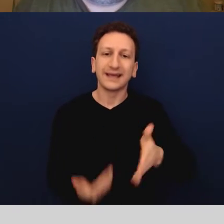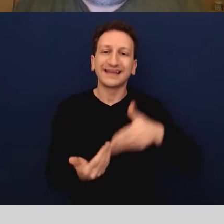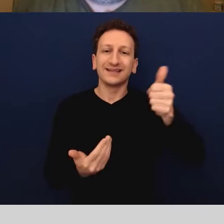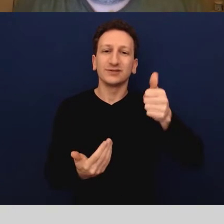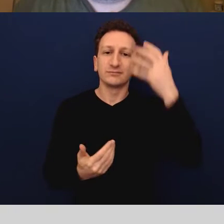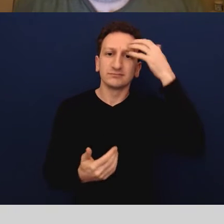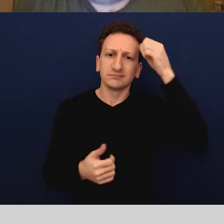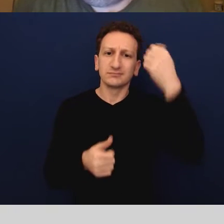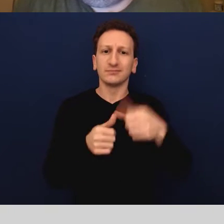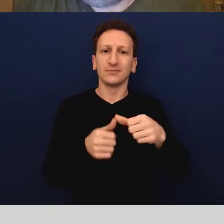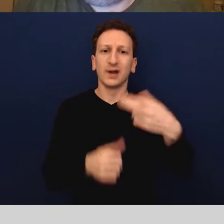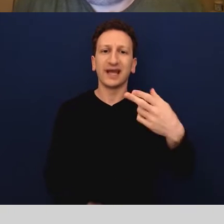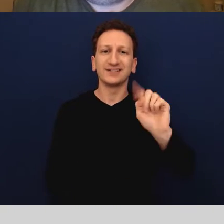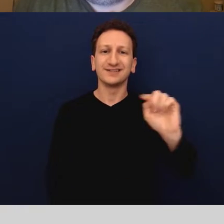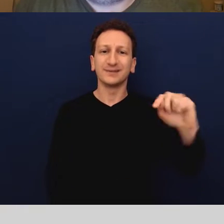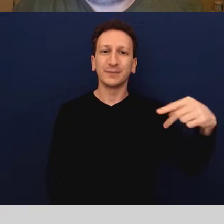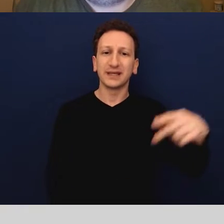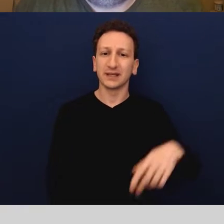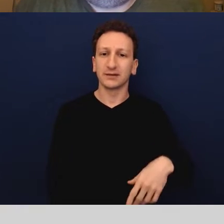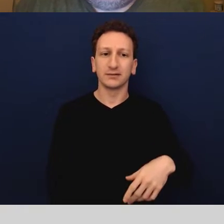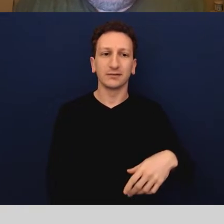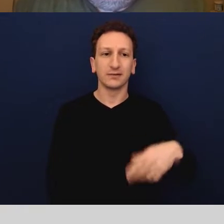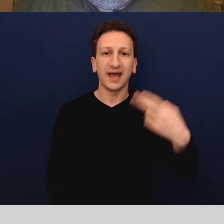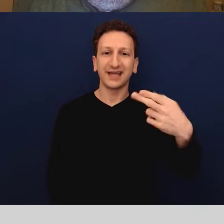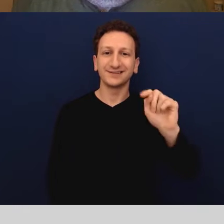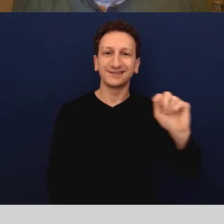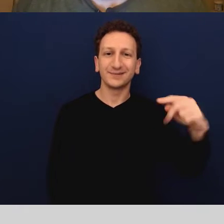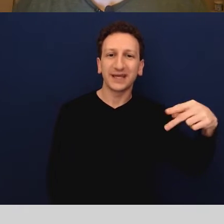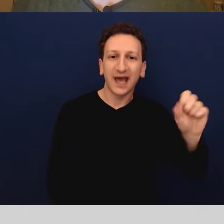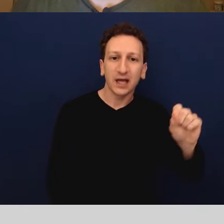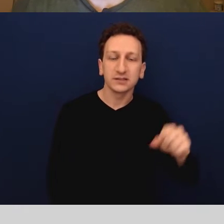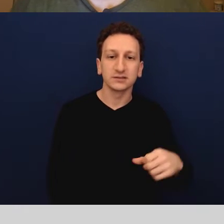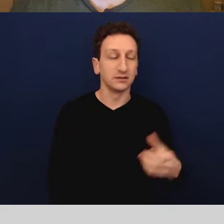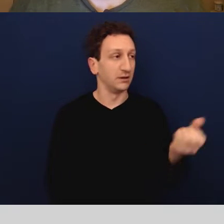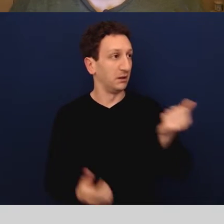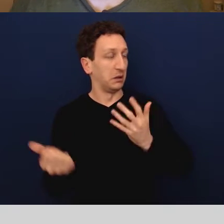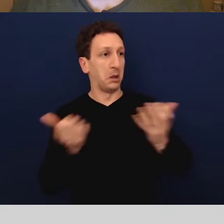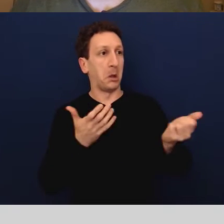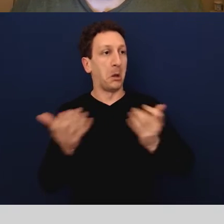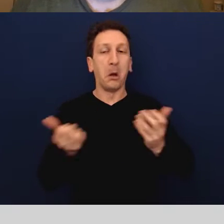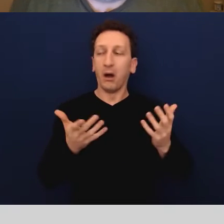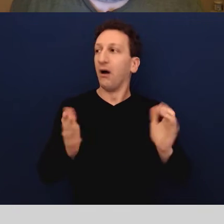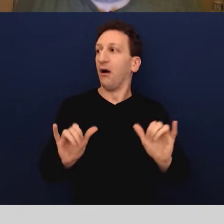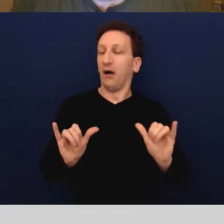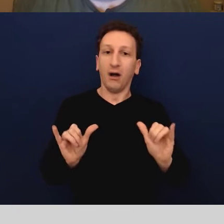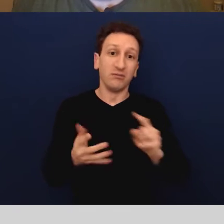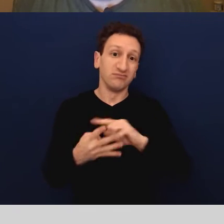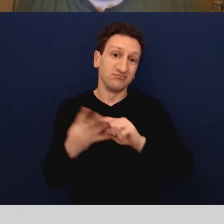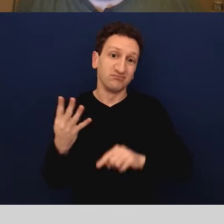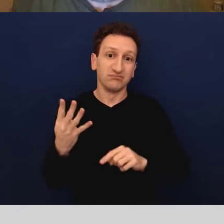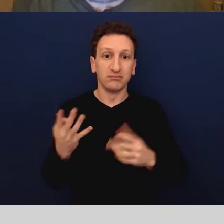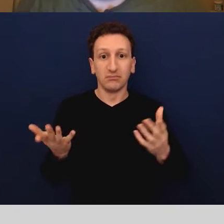you know all reasonable. And since these are all reasonable requests and people tend to implement them